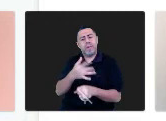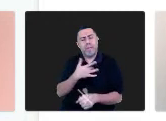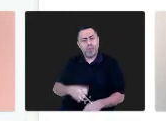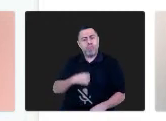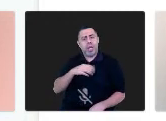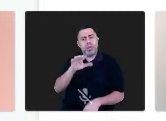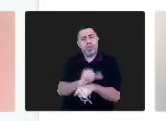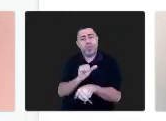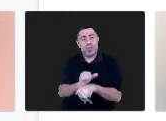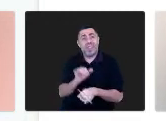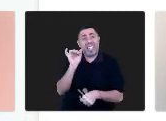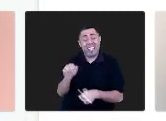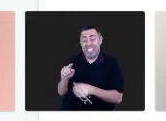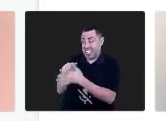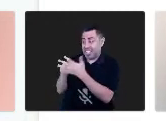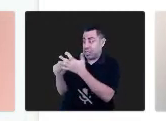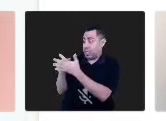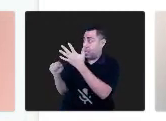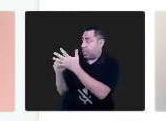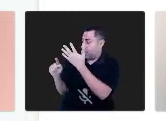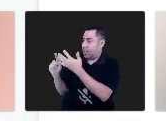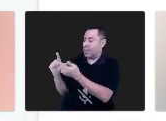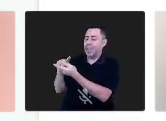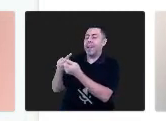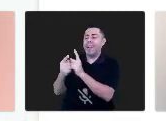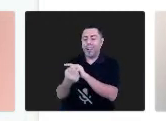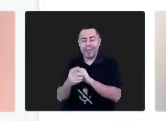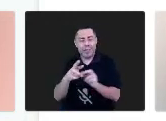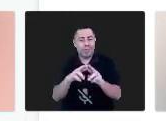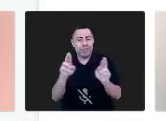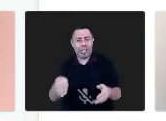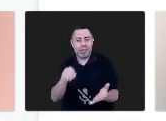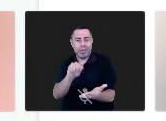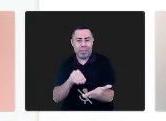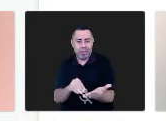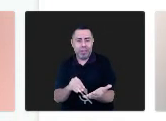bullets on your resume right um when people are proud at work it's really clear in the interviews